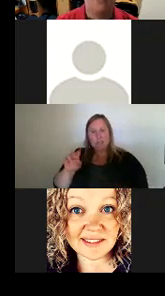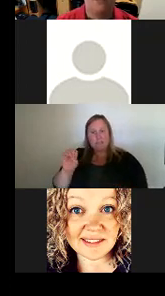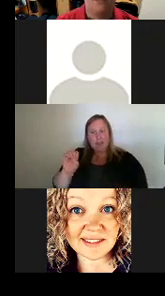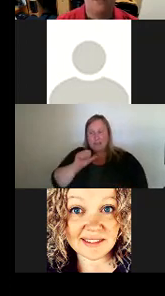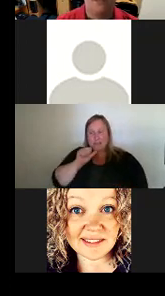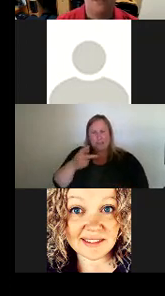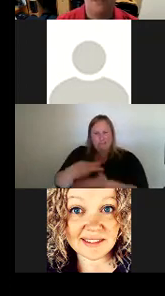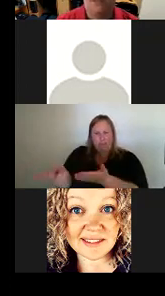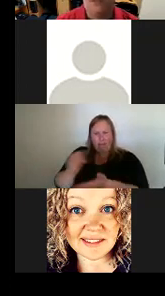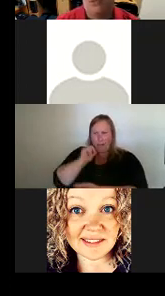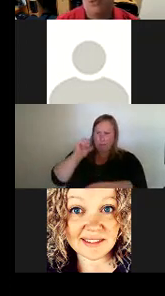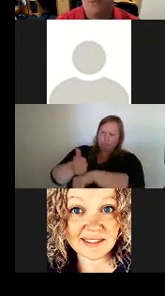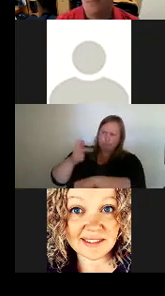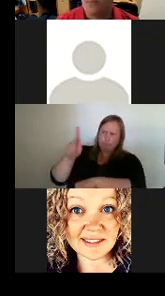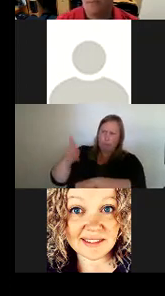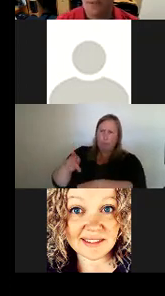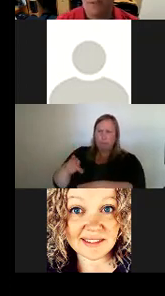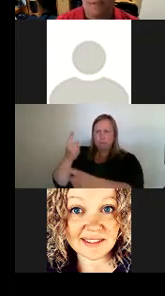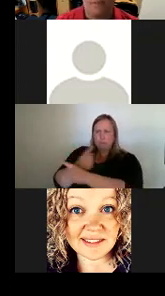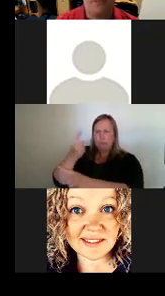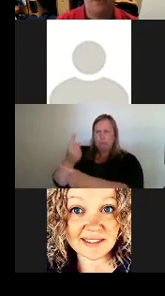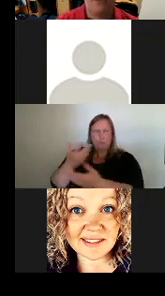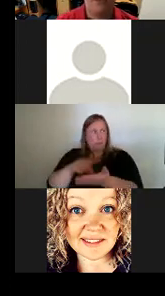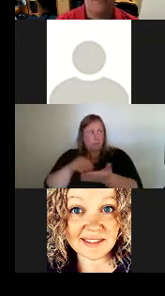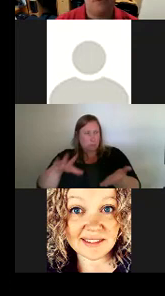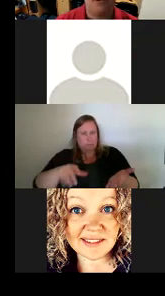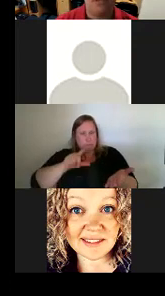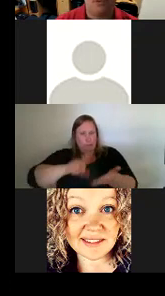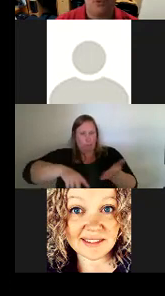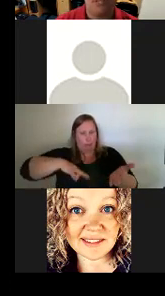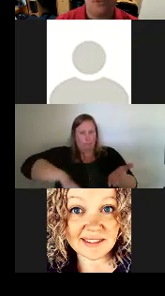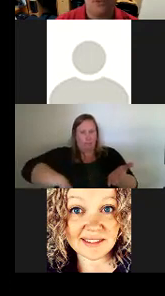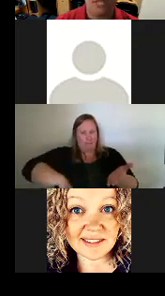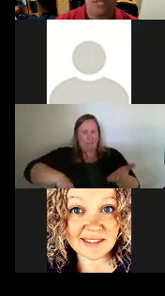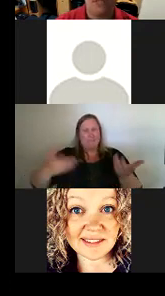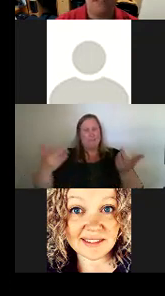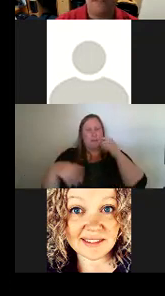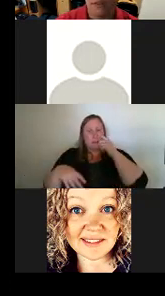STUDENT MAY NOT BE ABLE TO BENEFIT FROM IT. YOU DEFINITELY WANT TO MAKE SURE YOU ARE LOOKING AT THE